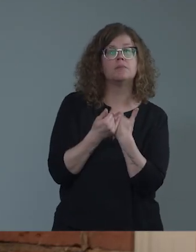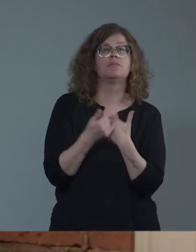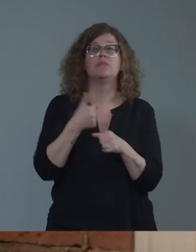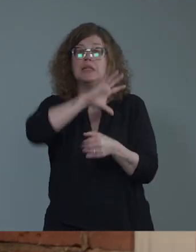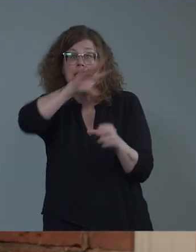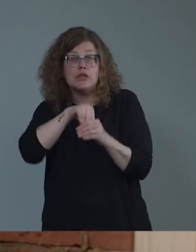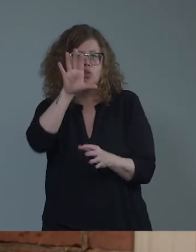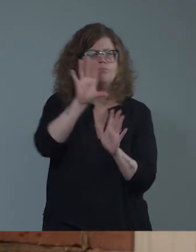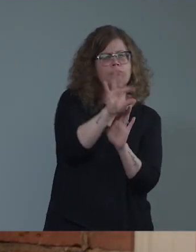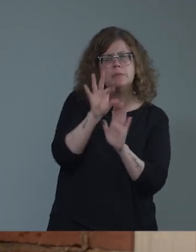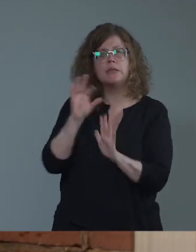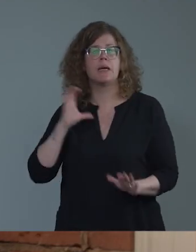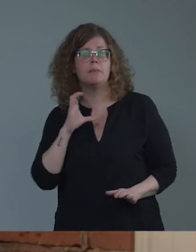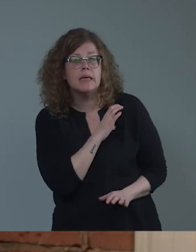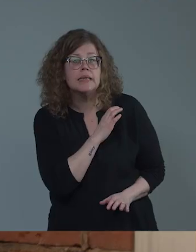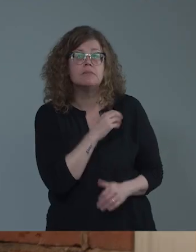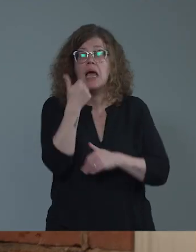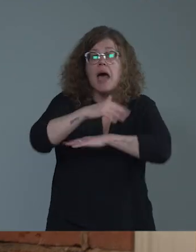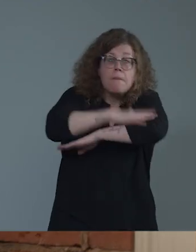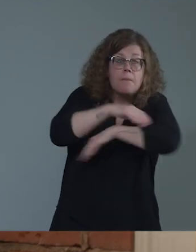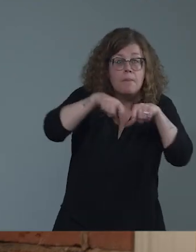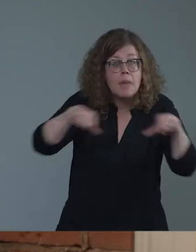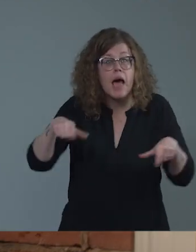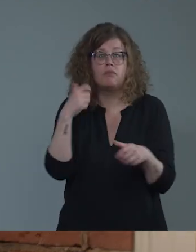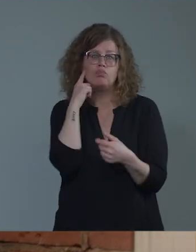a project manager to assist the artists and development of the project?